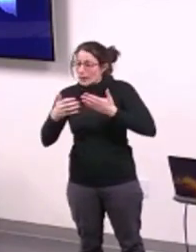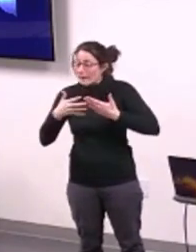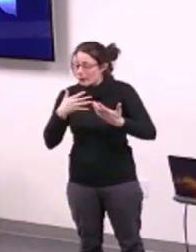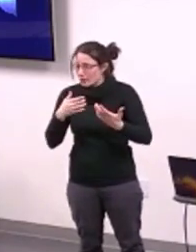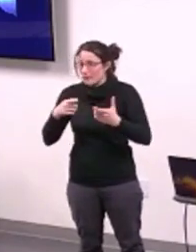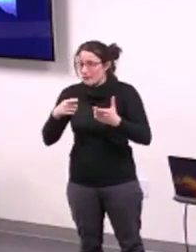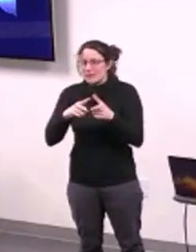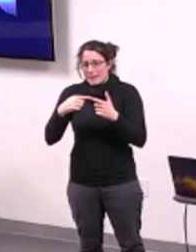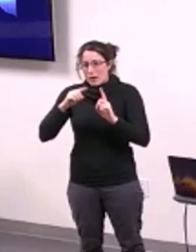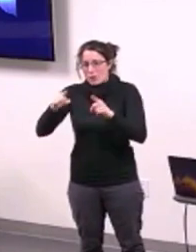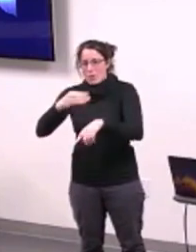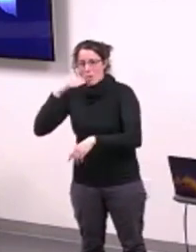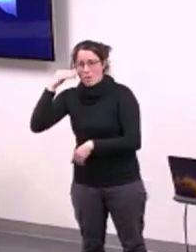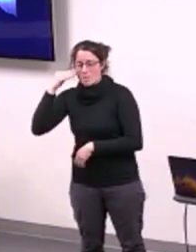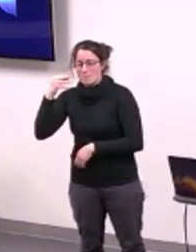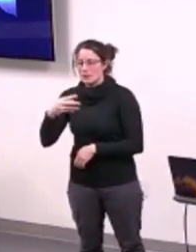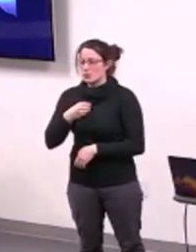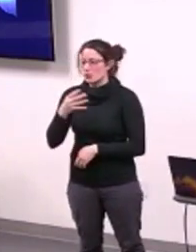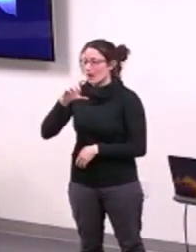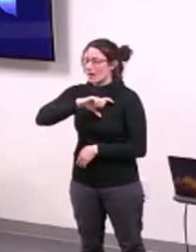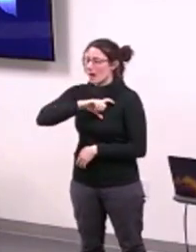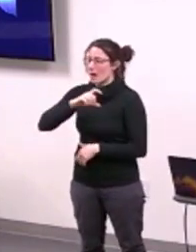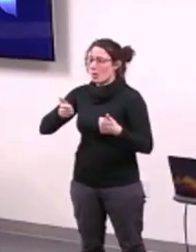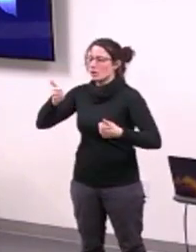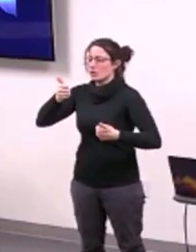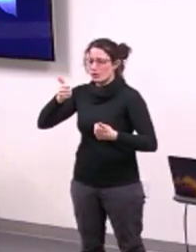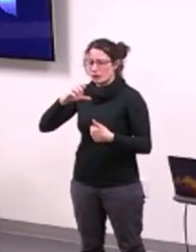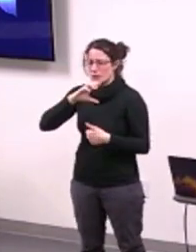The white cop, who's a little bit older than the rookie.